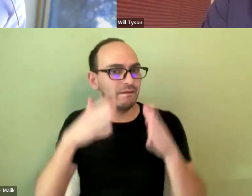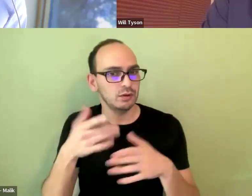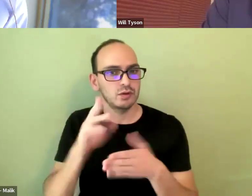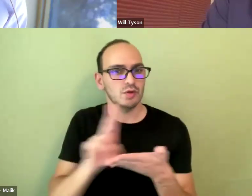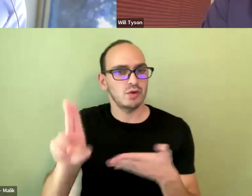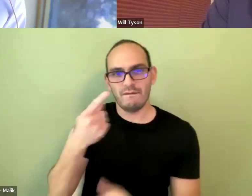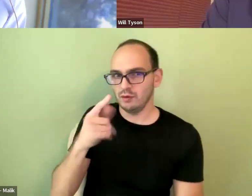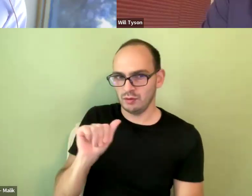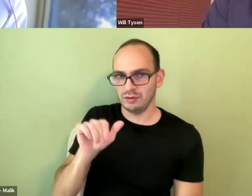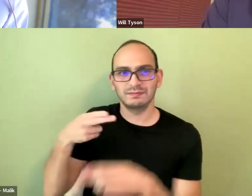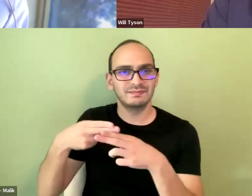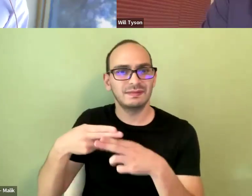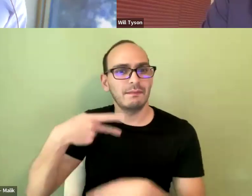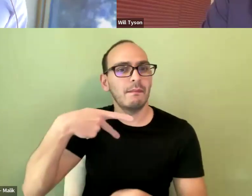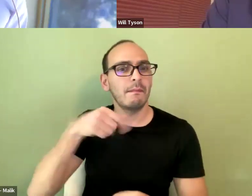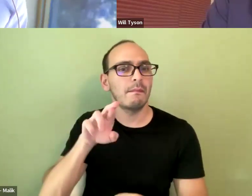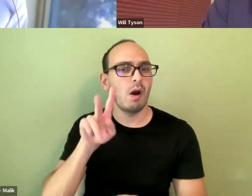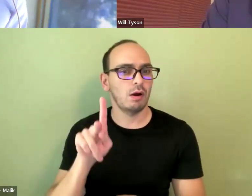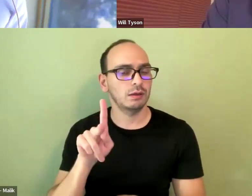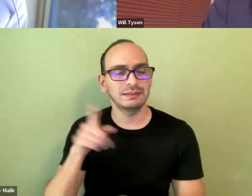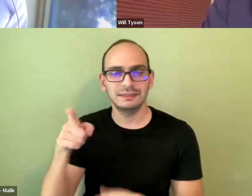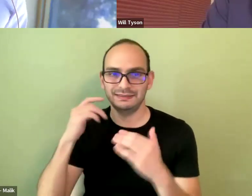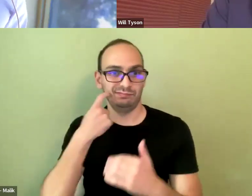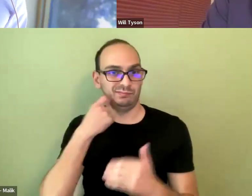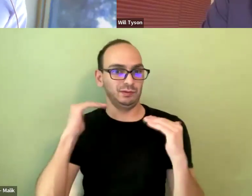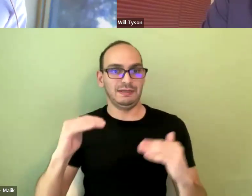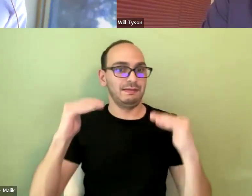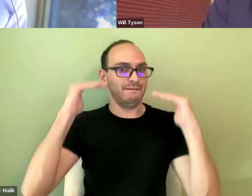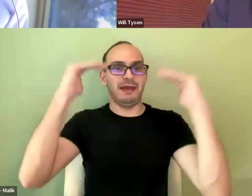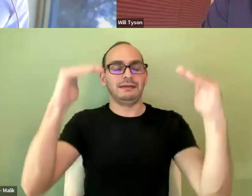His name is Jiang Park. He is recently advanced a new